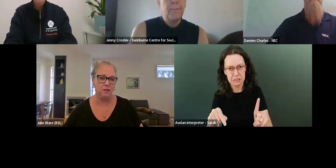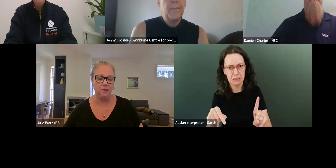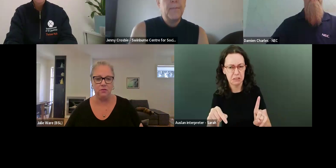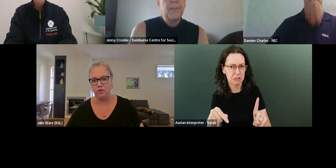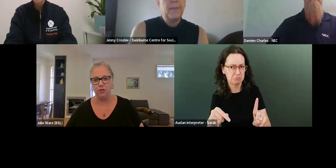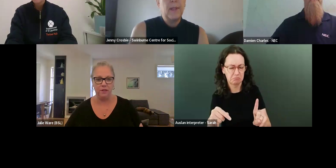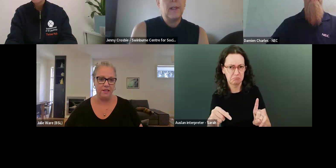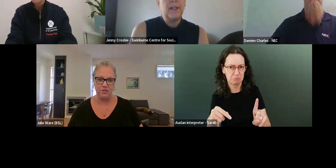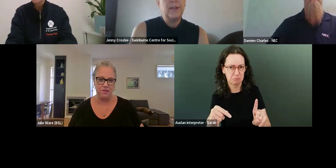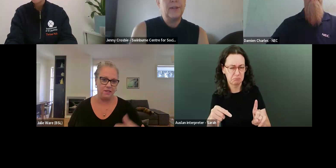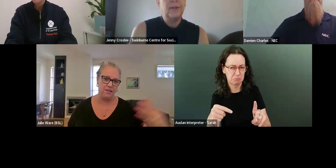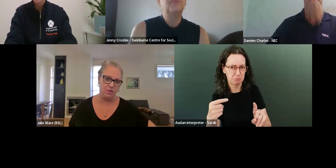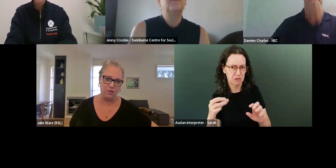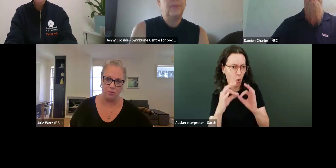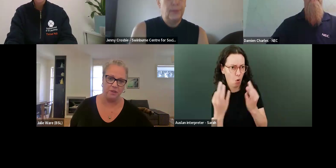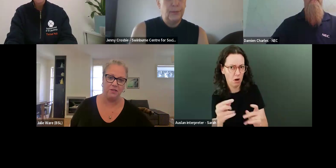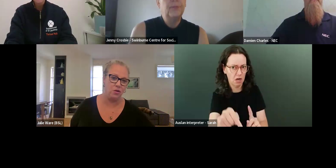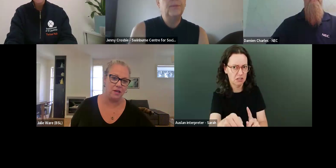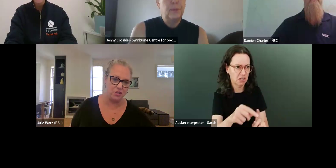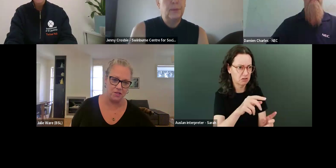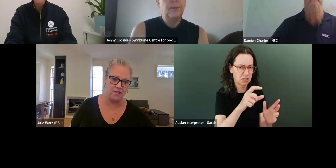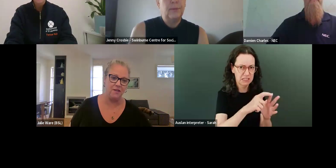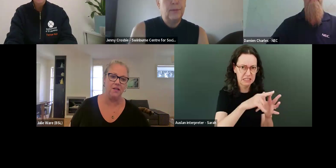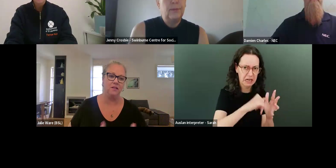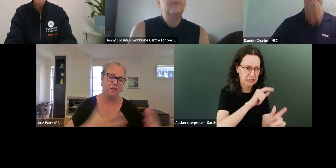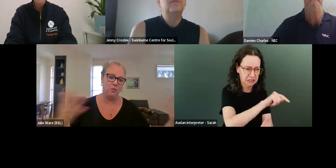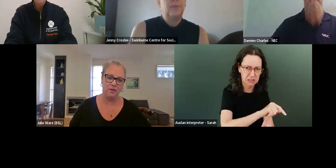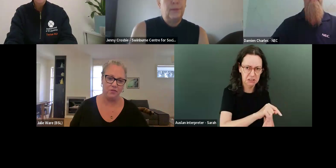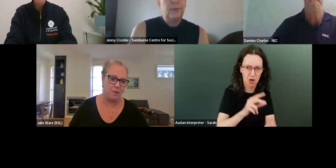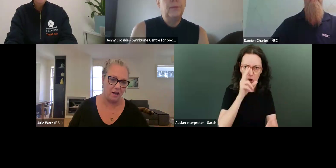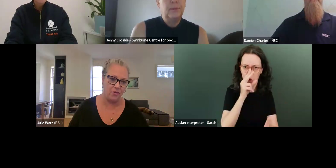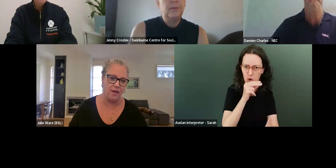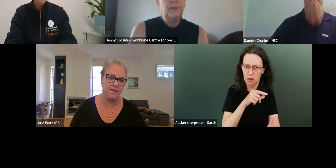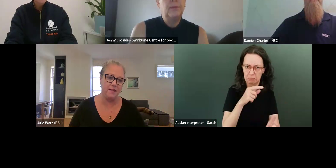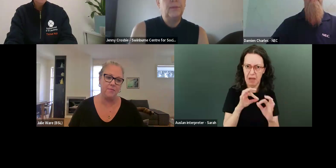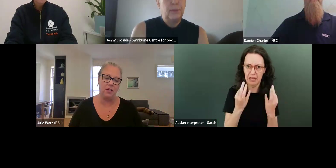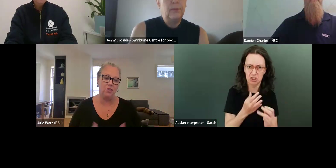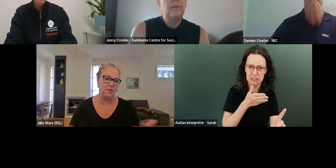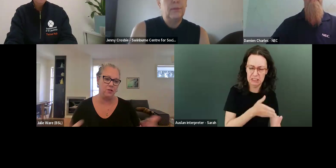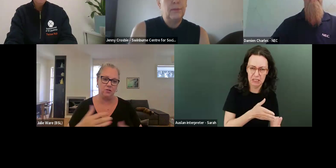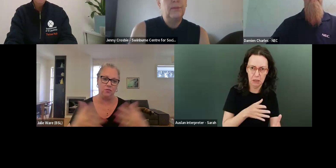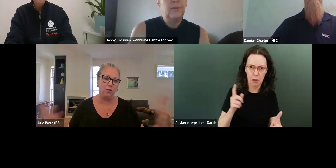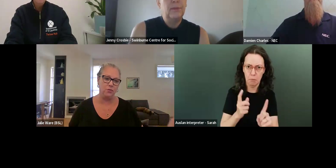be recruitment agencies or it could be a youth agency that where there are